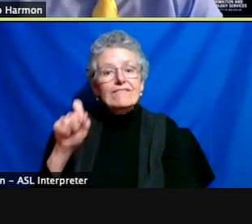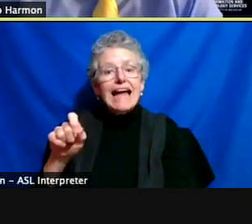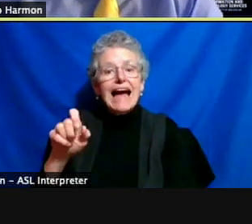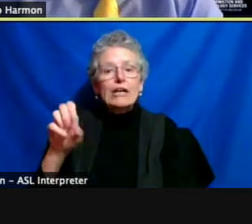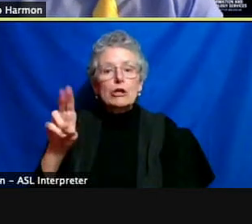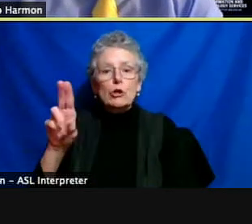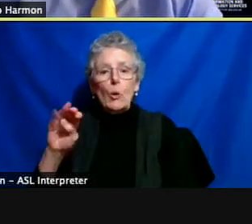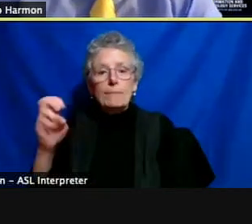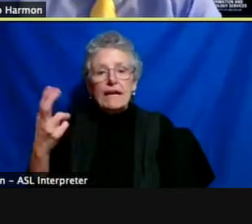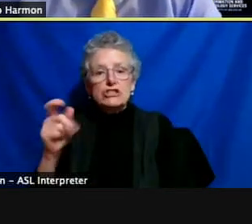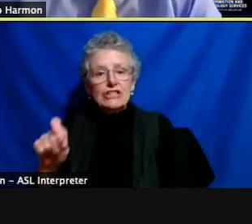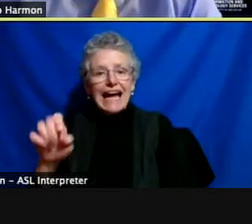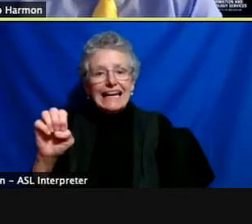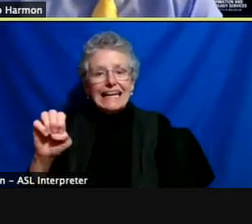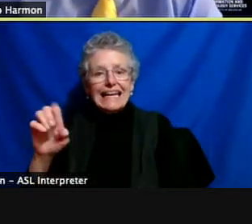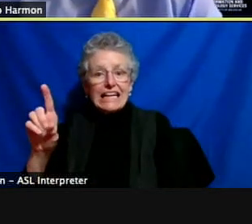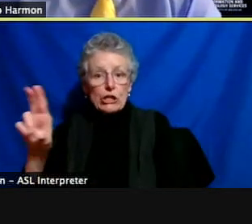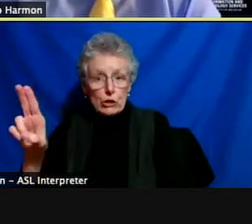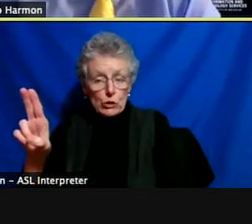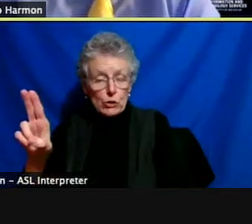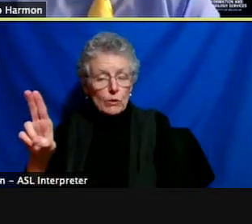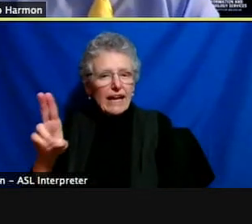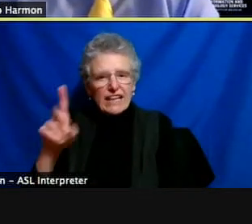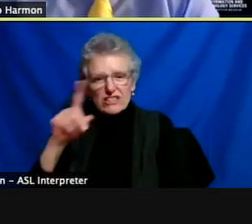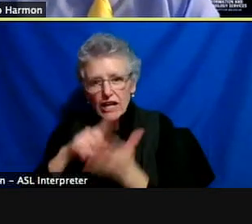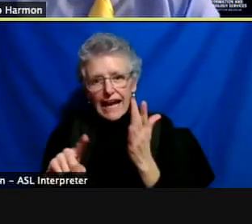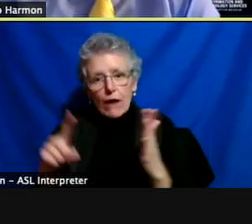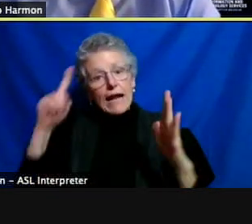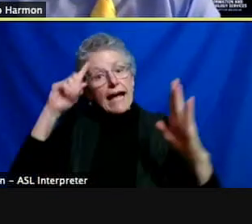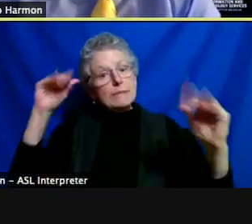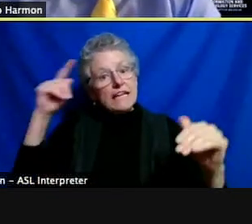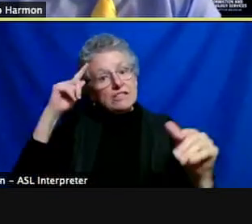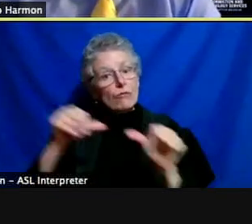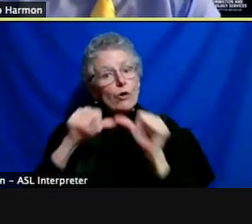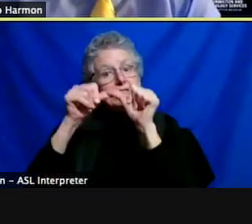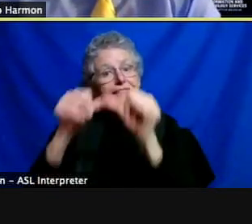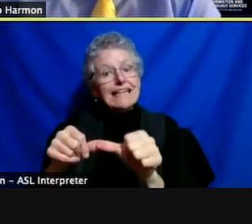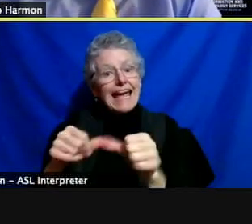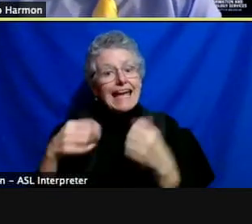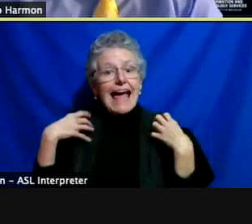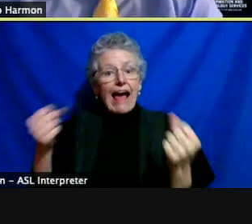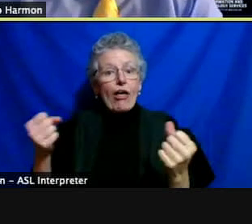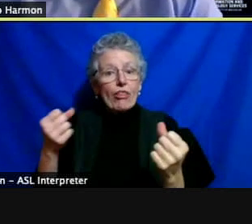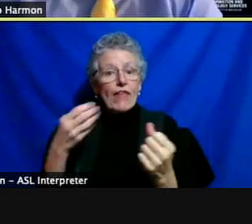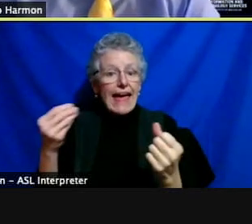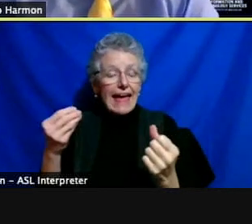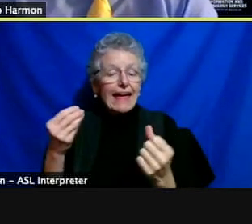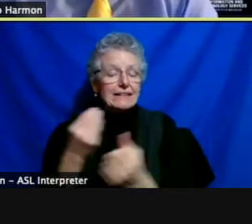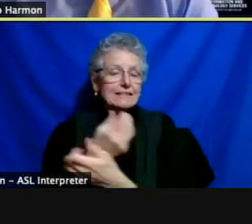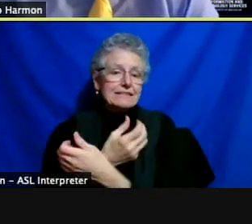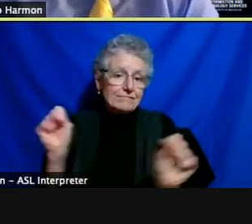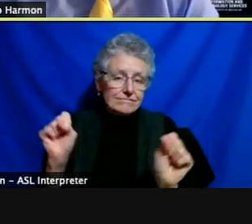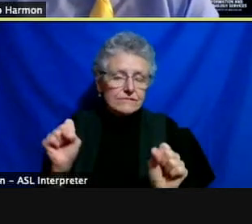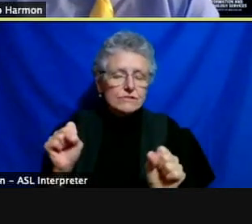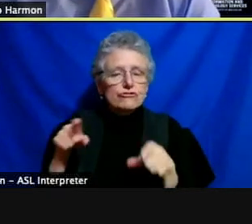and check out expectations for staying safe and healthy in winter 2021. So that information is there.